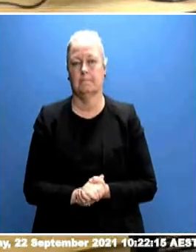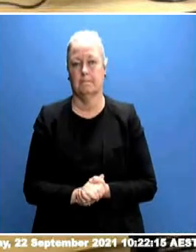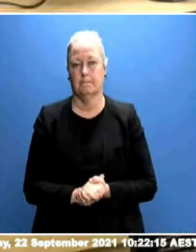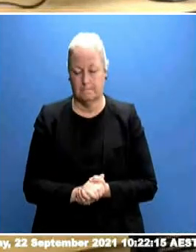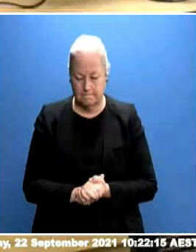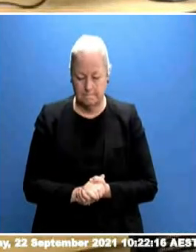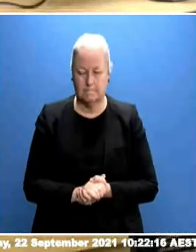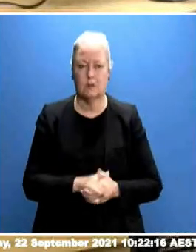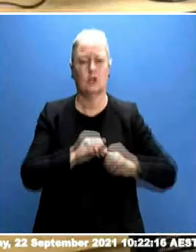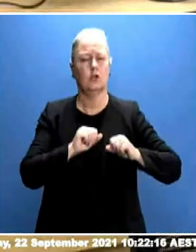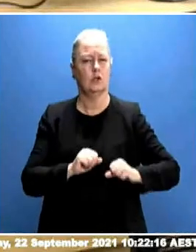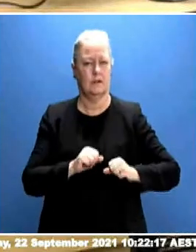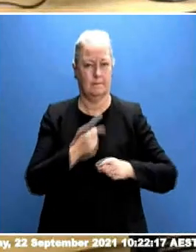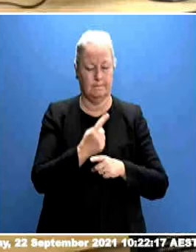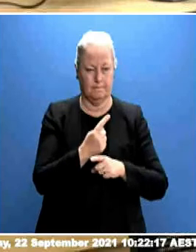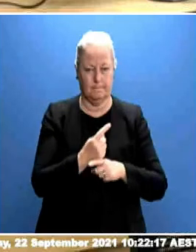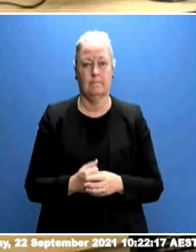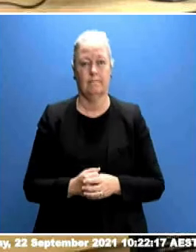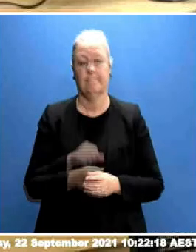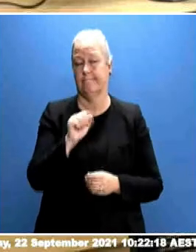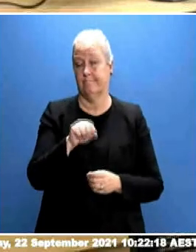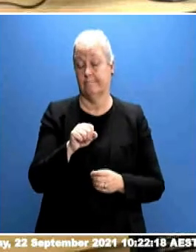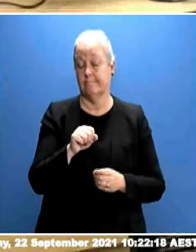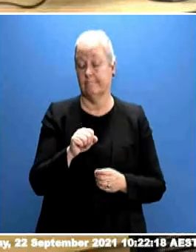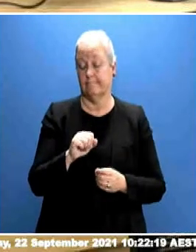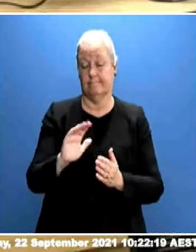Yes, Ivy's statement will be admitted into evidence and given that